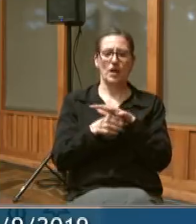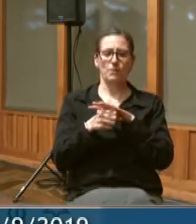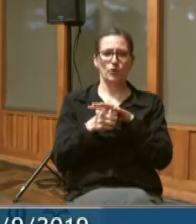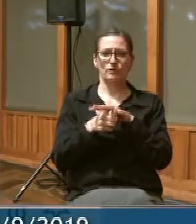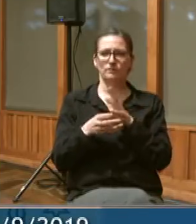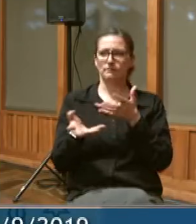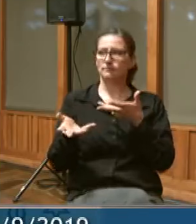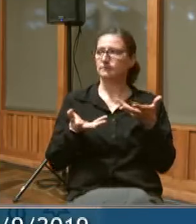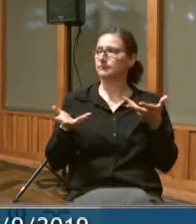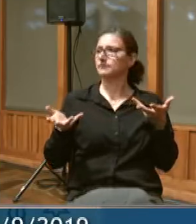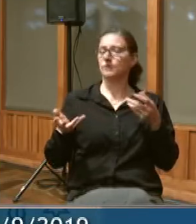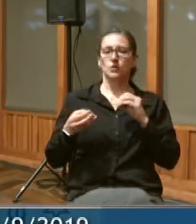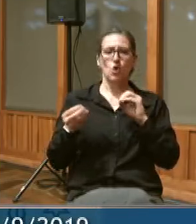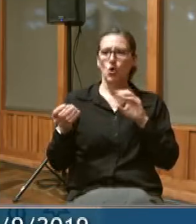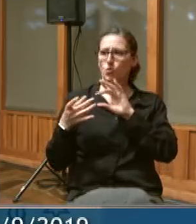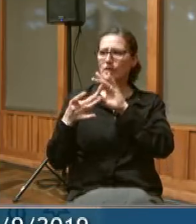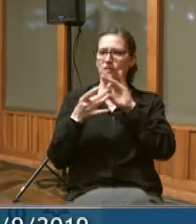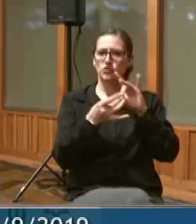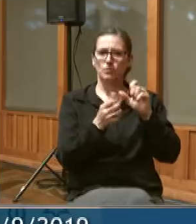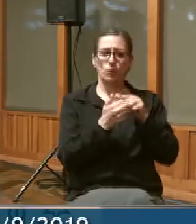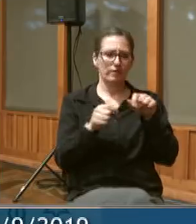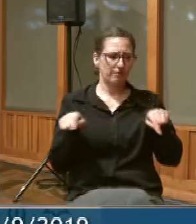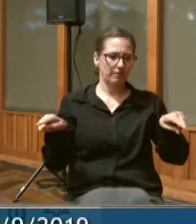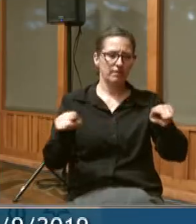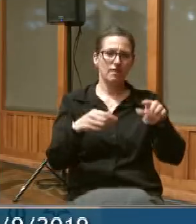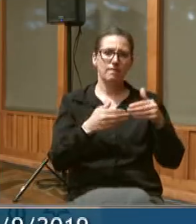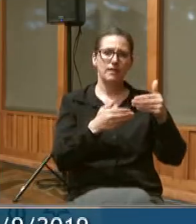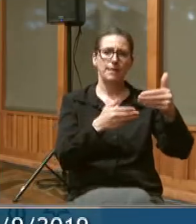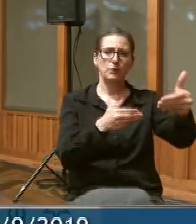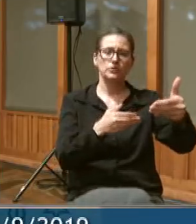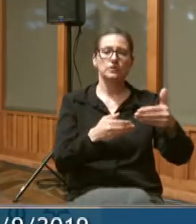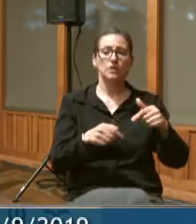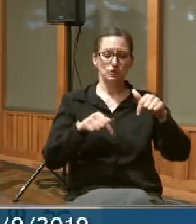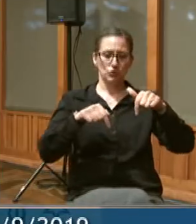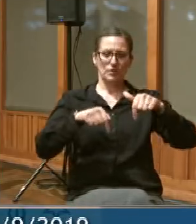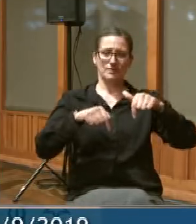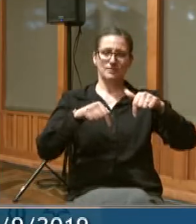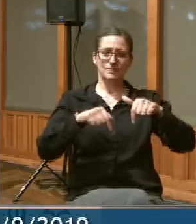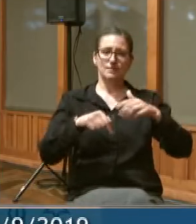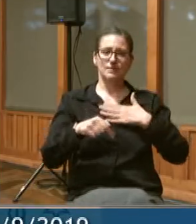BECAUSE WE LIVE ON A FAIRLY BUSY STREET AND DON'T HAVE A NEIGHBORHOOD WHERE WE HAVE NEIGHBORS THAT WE EXCHANGE WITH.